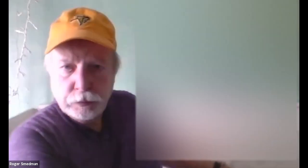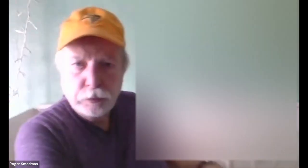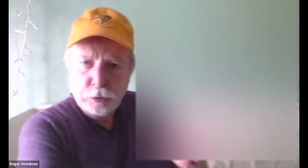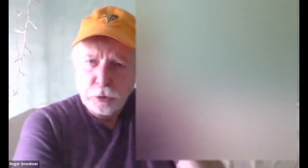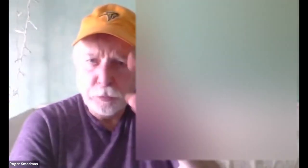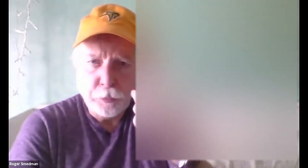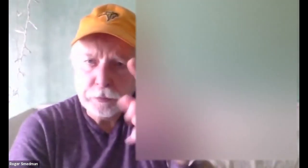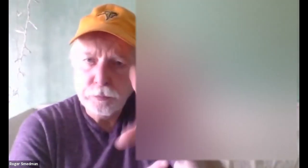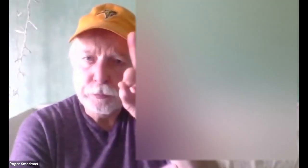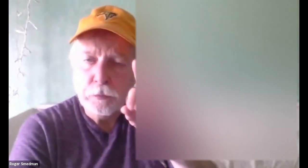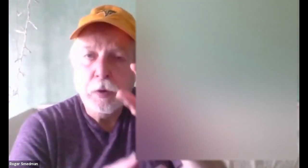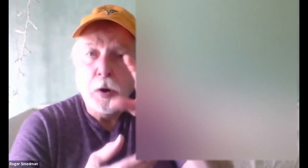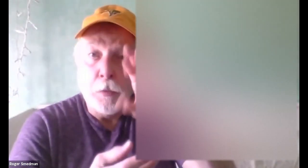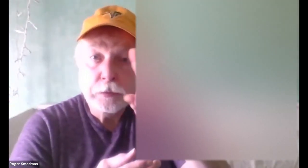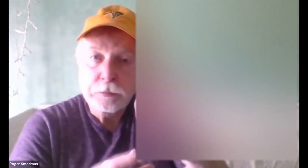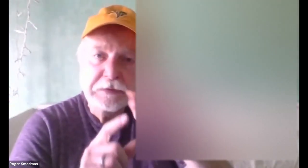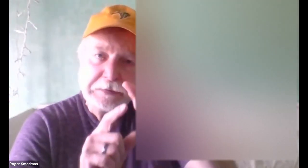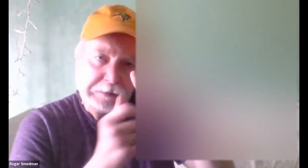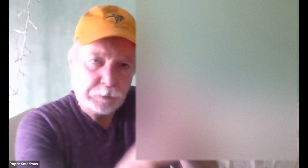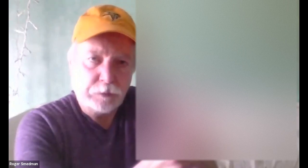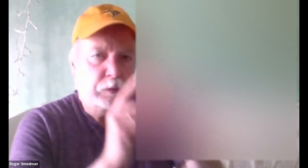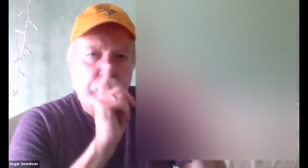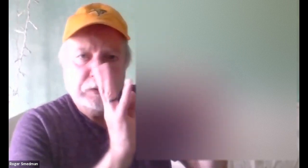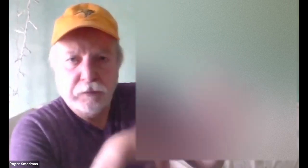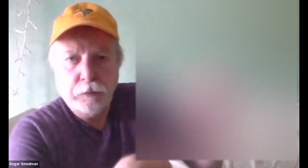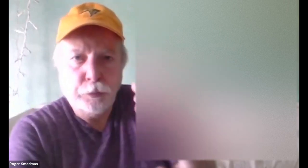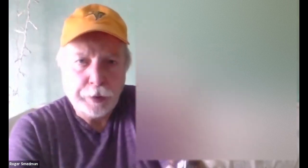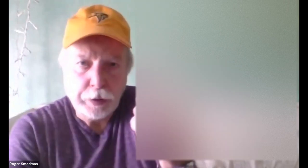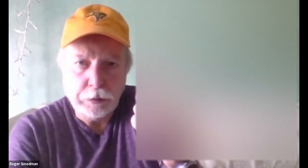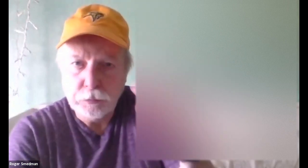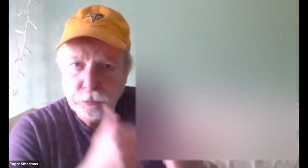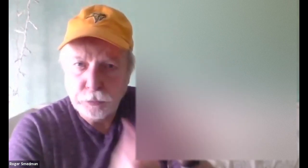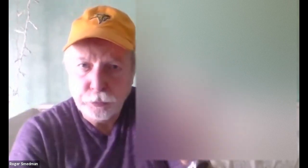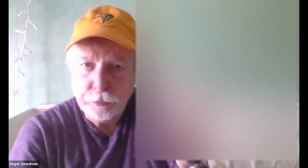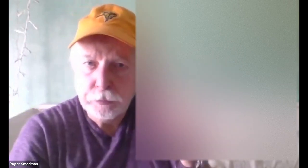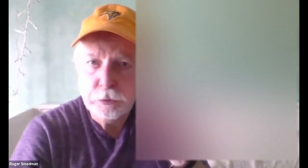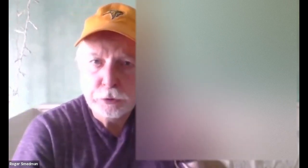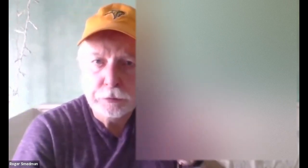Roger, do you have any more questions?